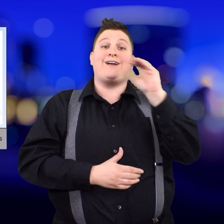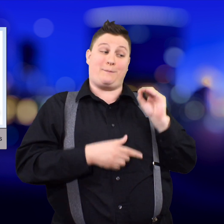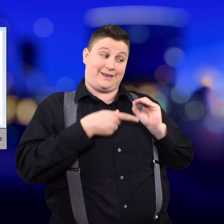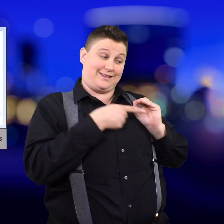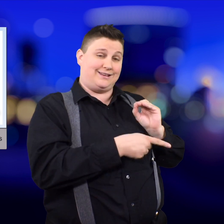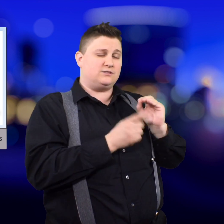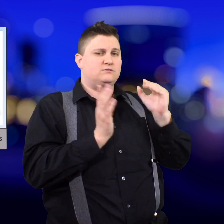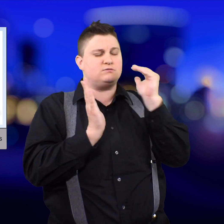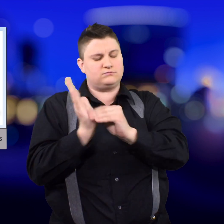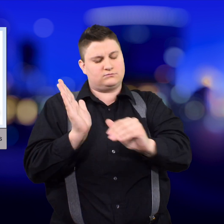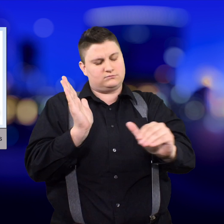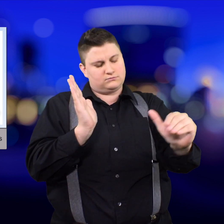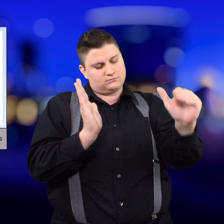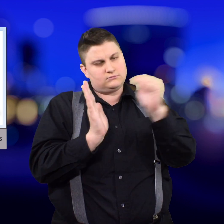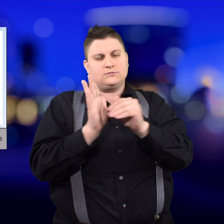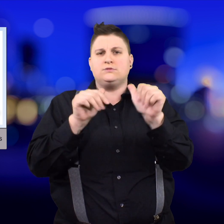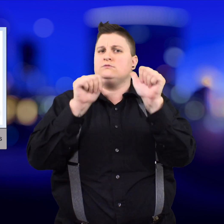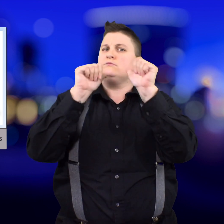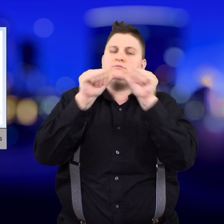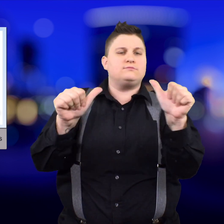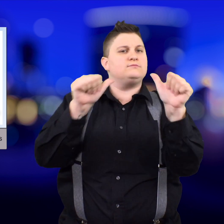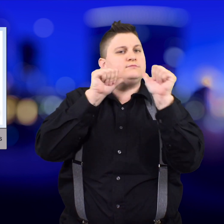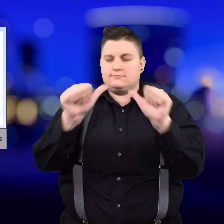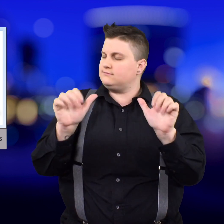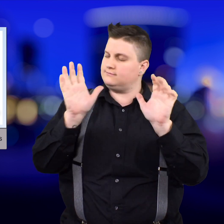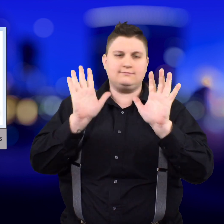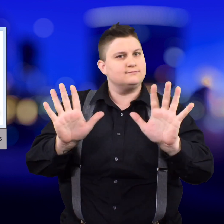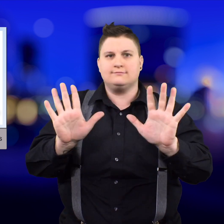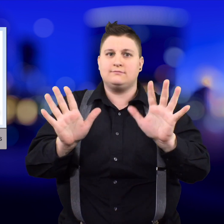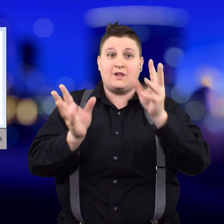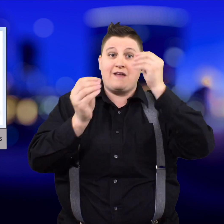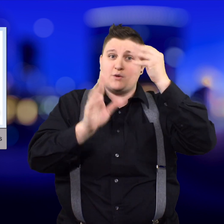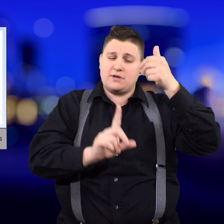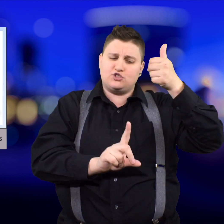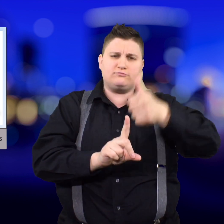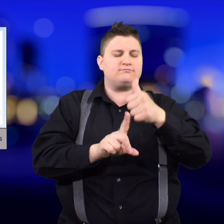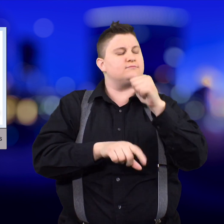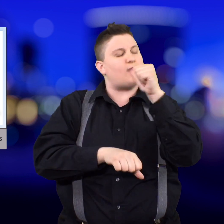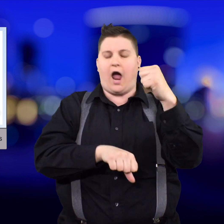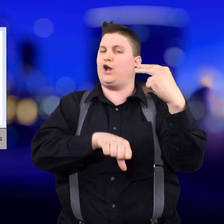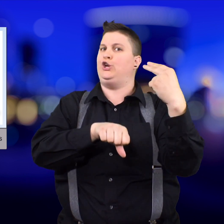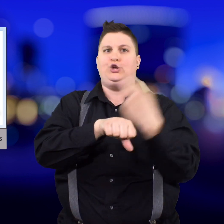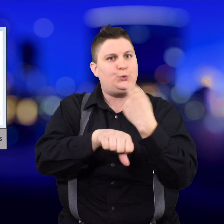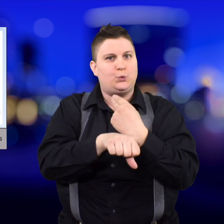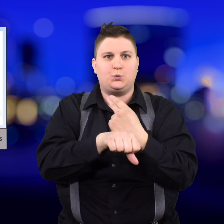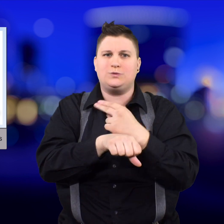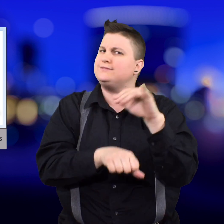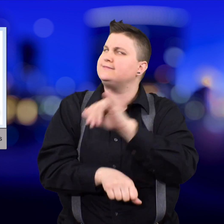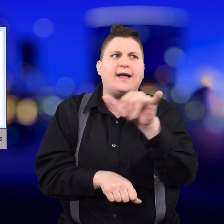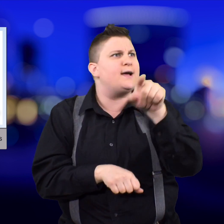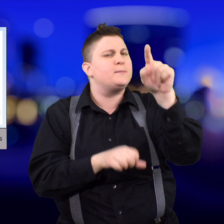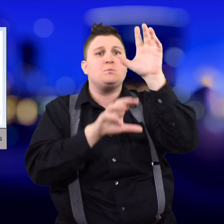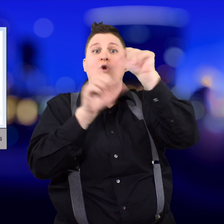Cambridge Analytica has reportedly denied using any of the data in the work it did for